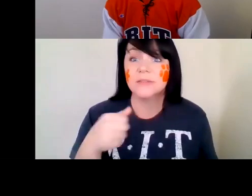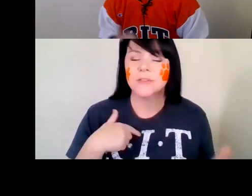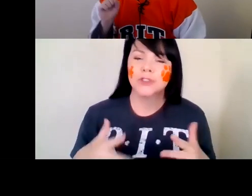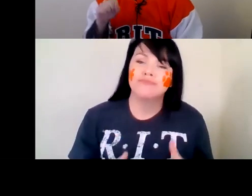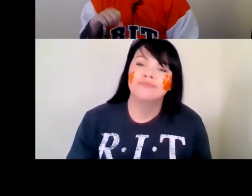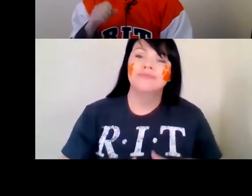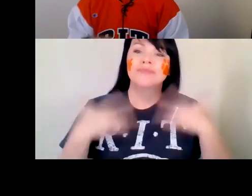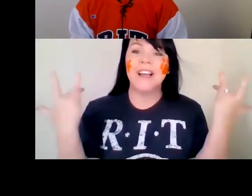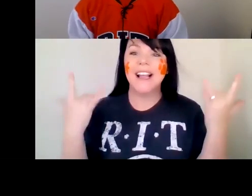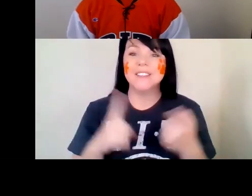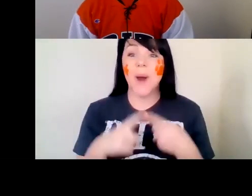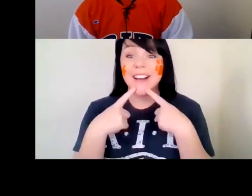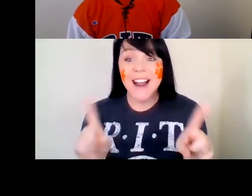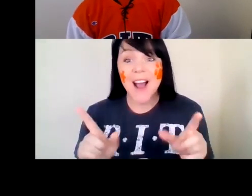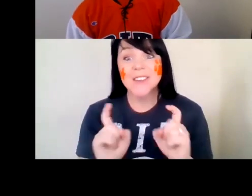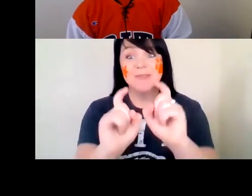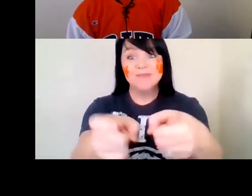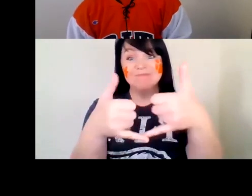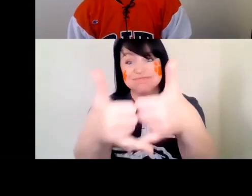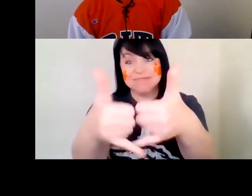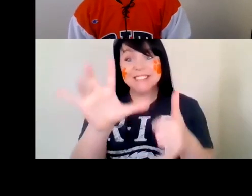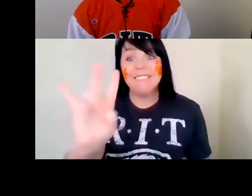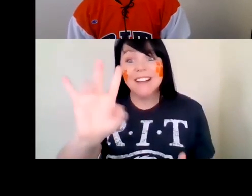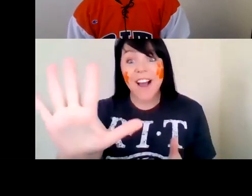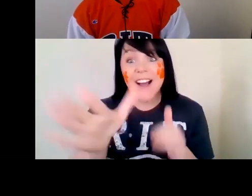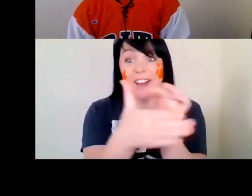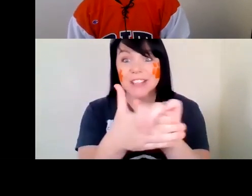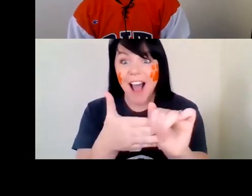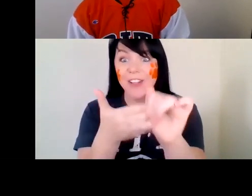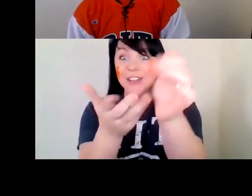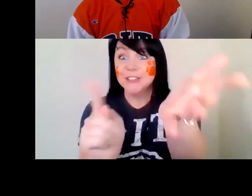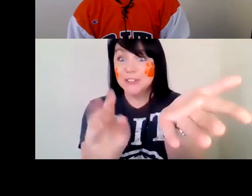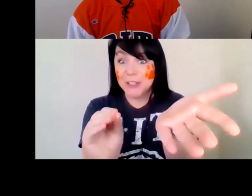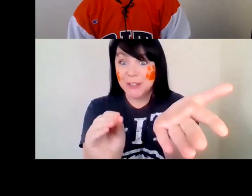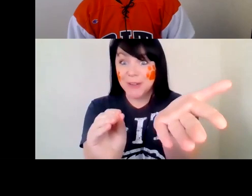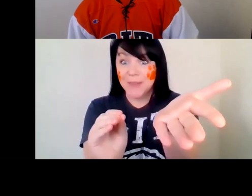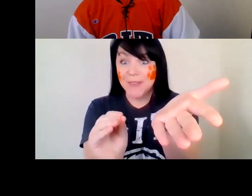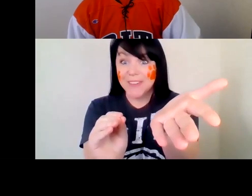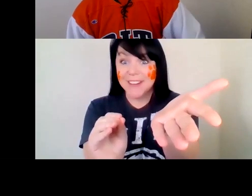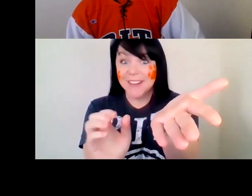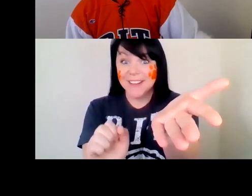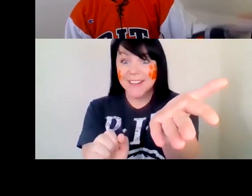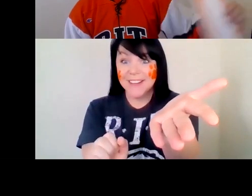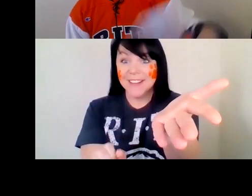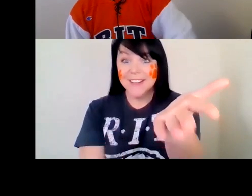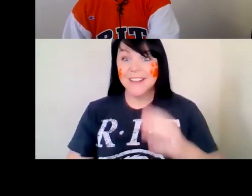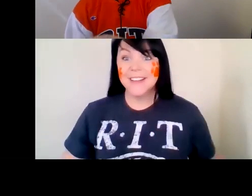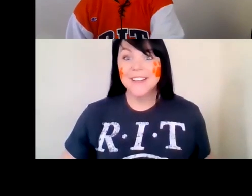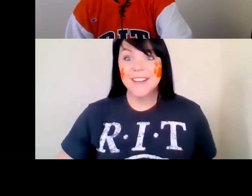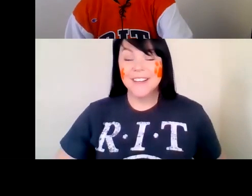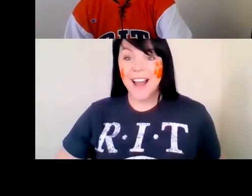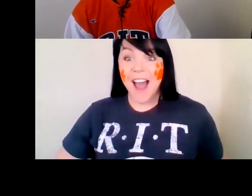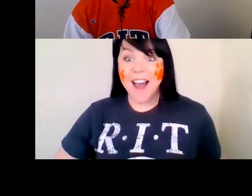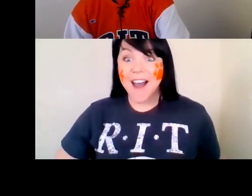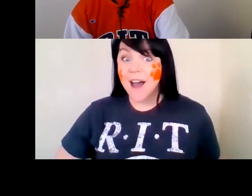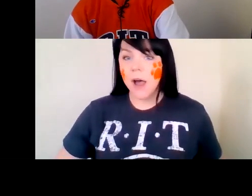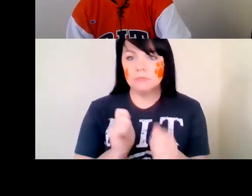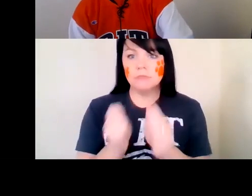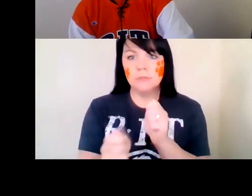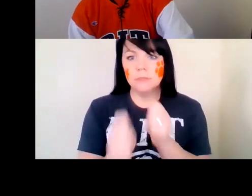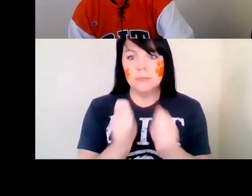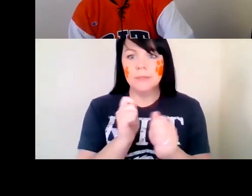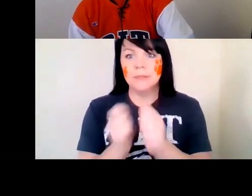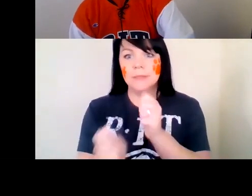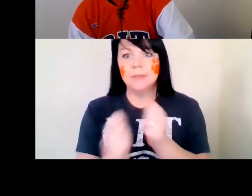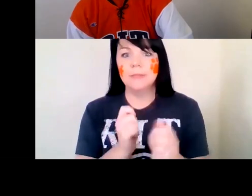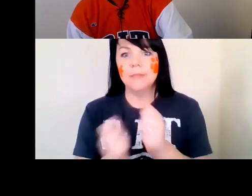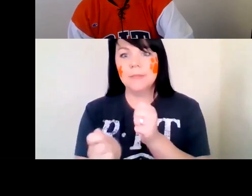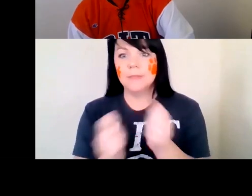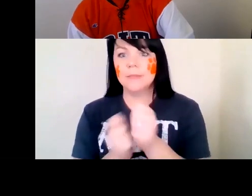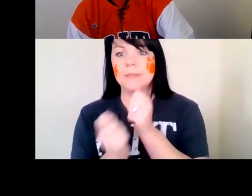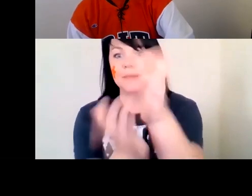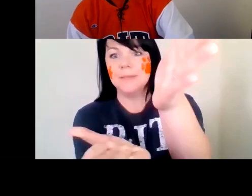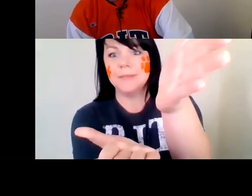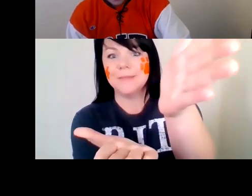I am thrilled to announce and give the prize of $75 to -- drumroll, please.